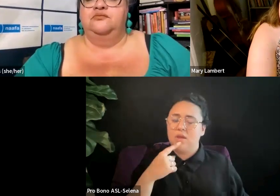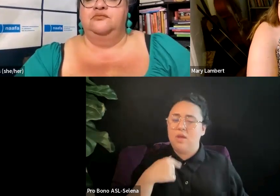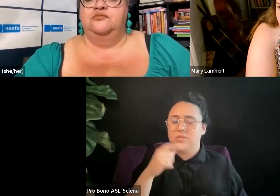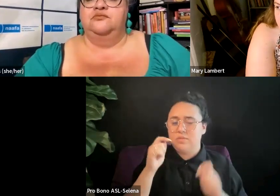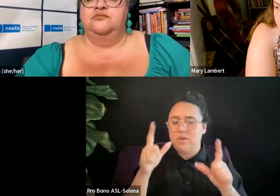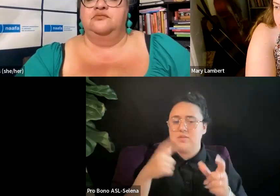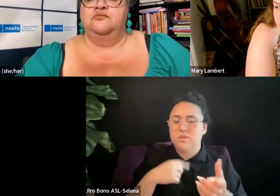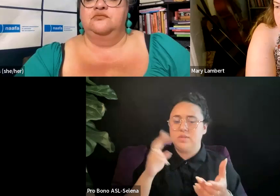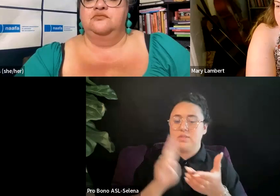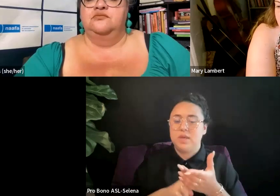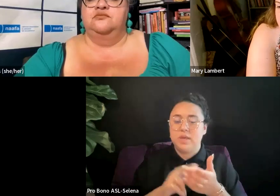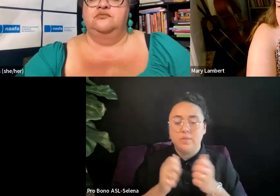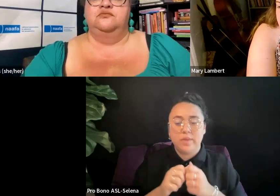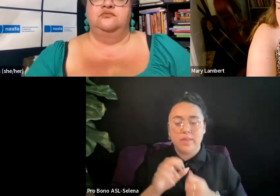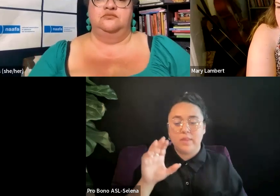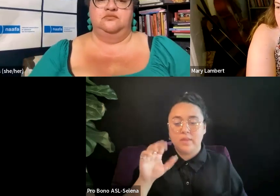I'm no longer with them, but I was really